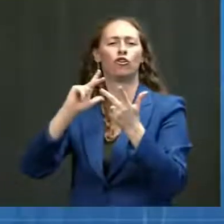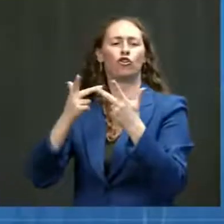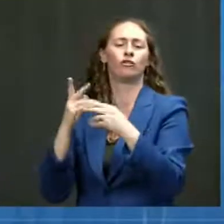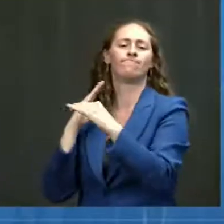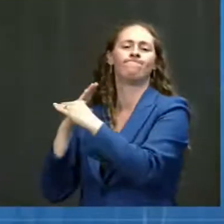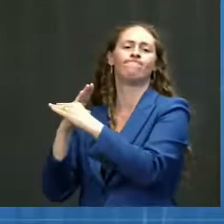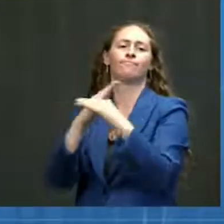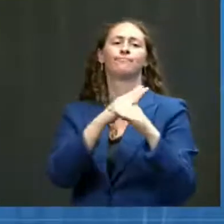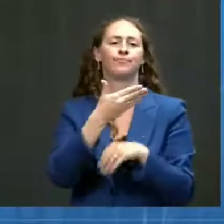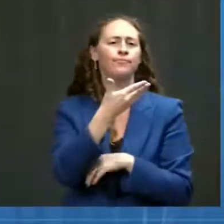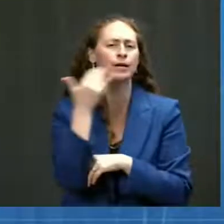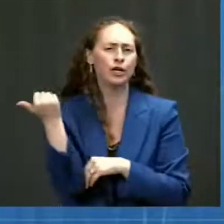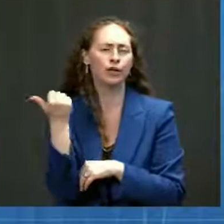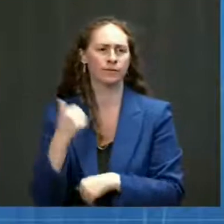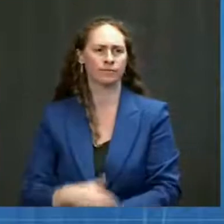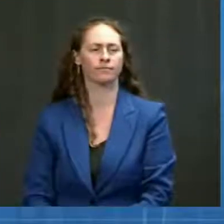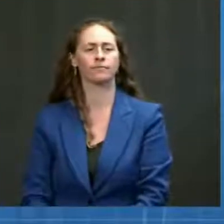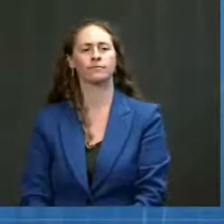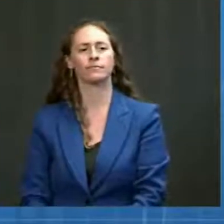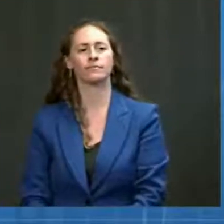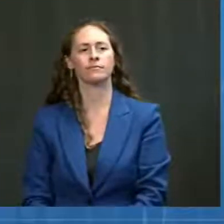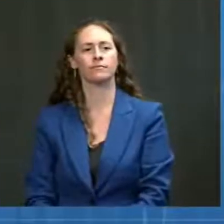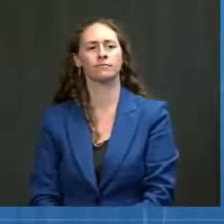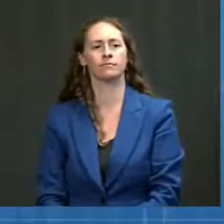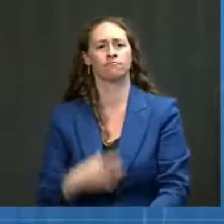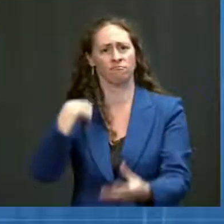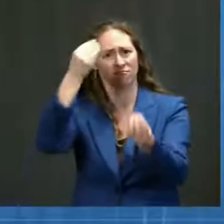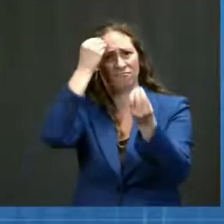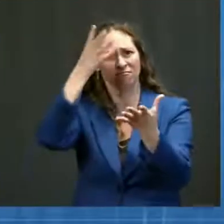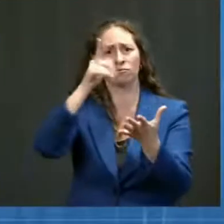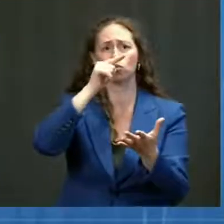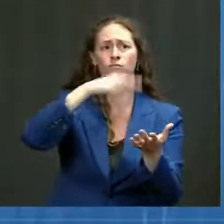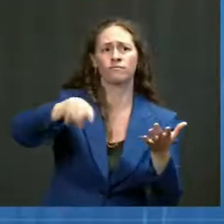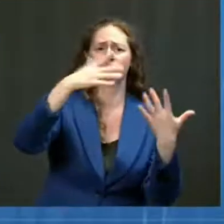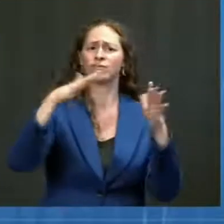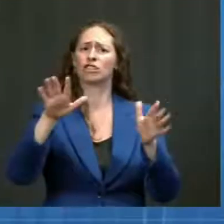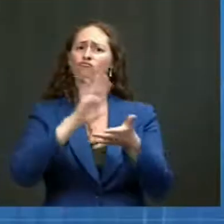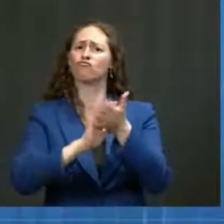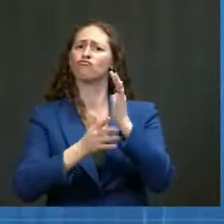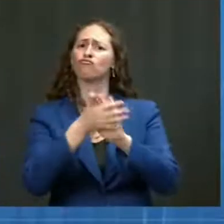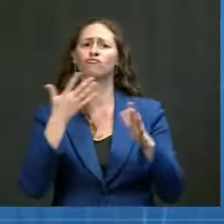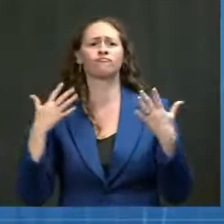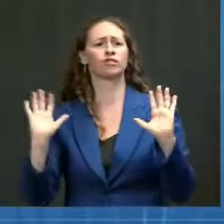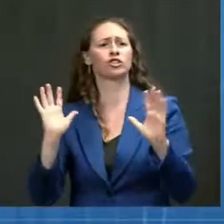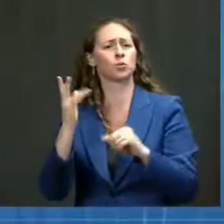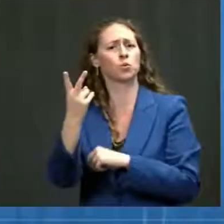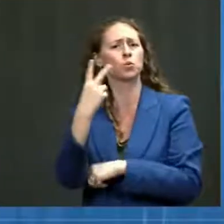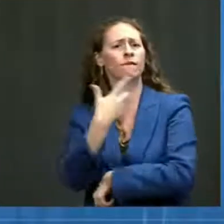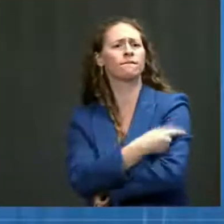THOUGH THIS NEW DATA AFFIRMS VACCINE PROTECTION REMAINS HIGH